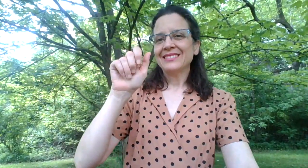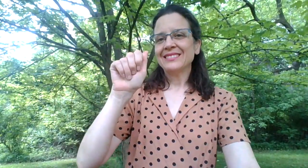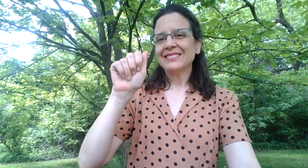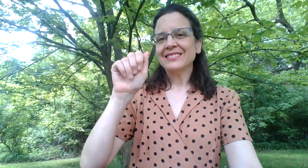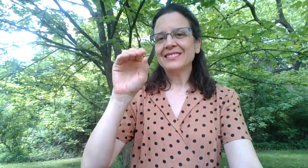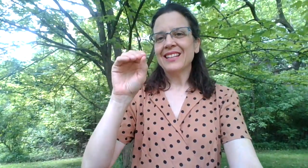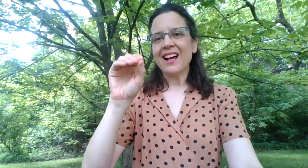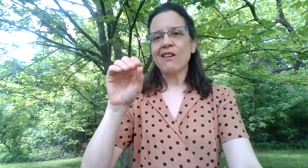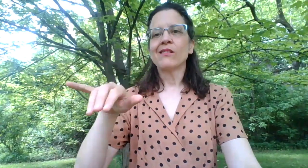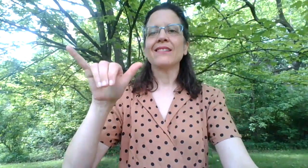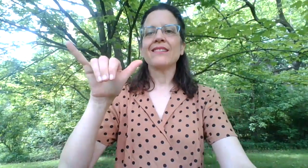Tao Yi,